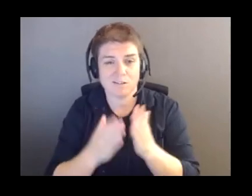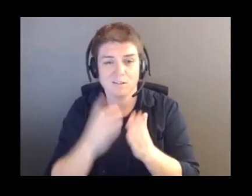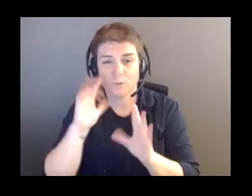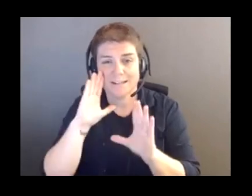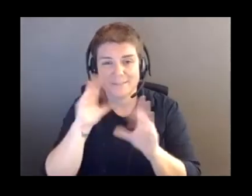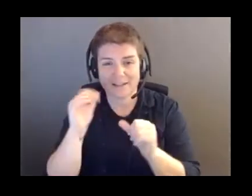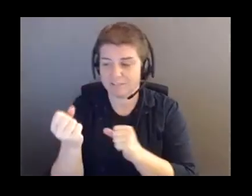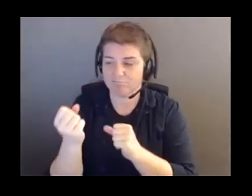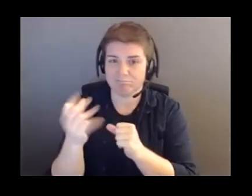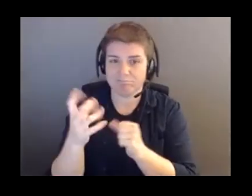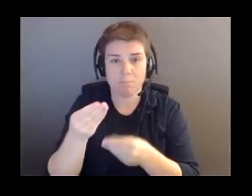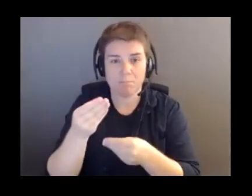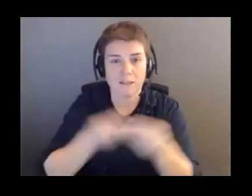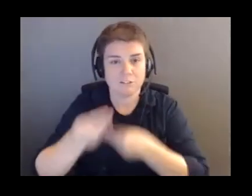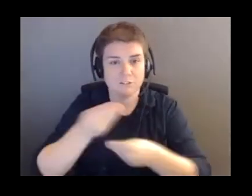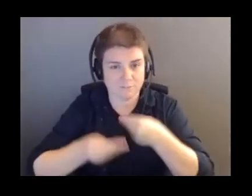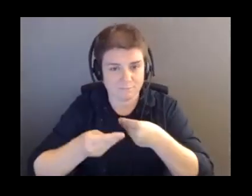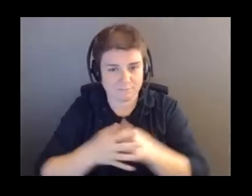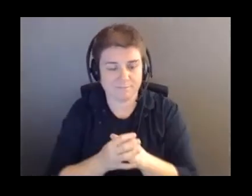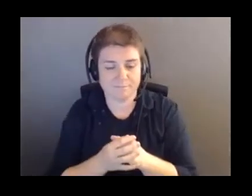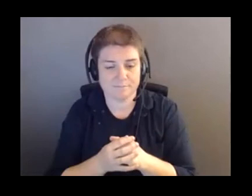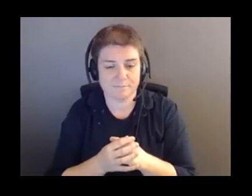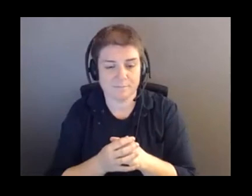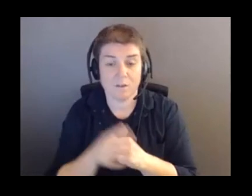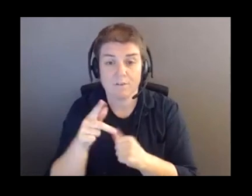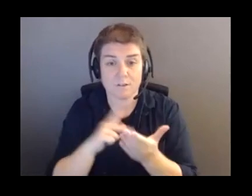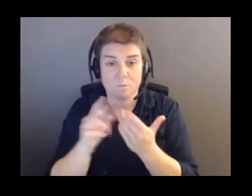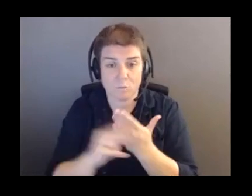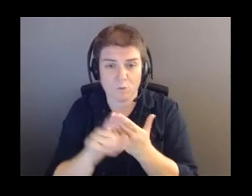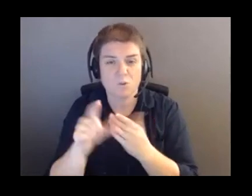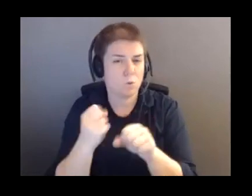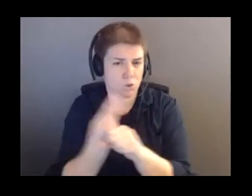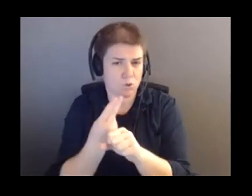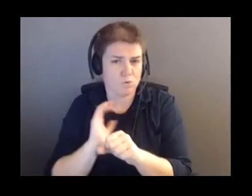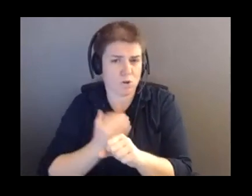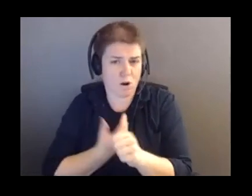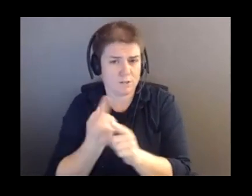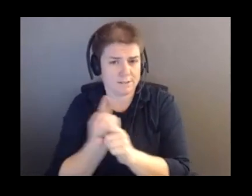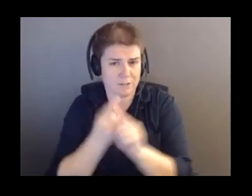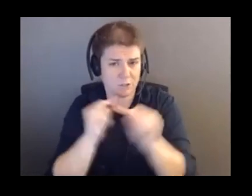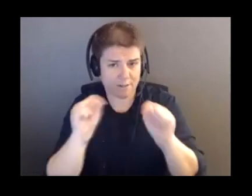us with a budget. In this program you can use our standard budget template that Calgary